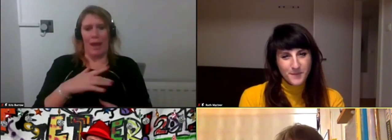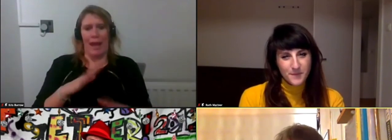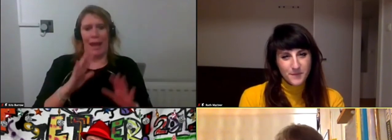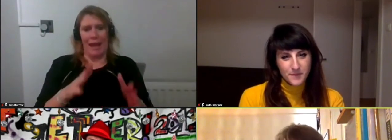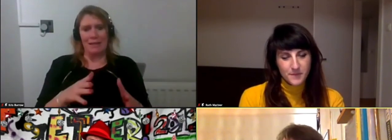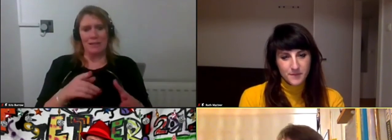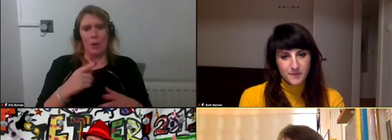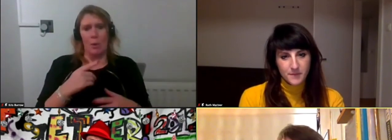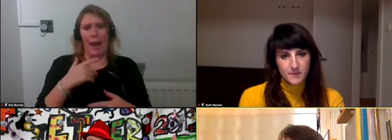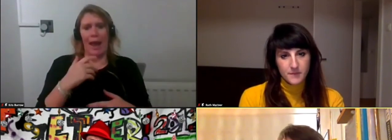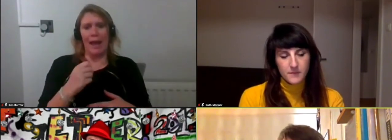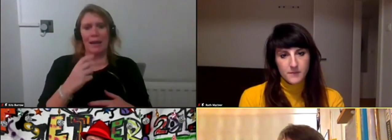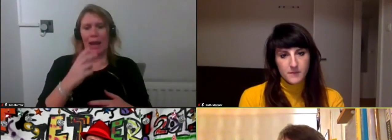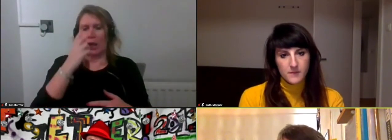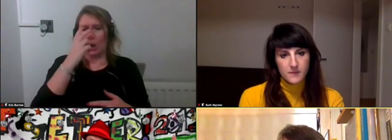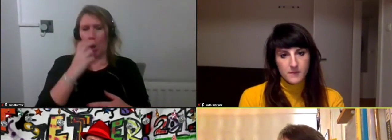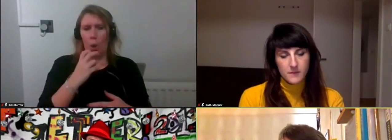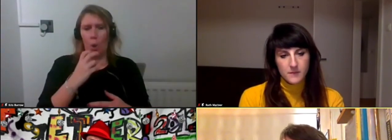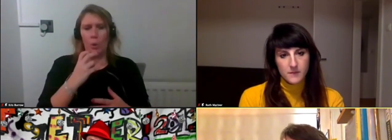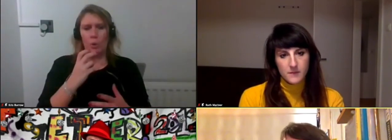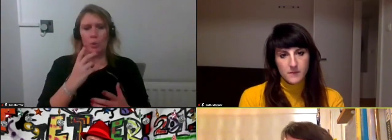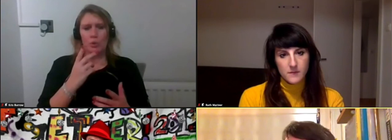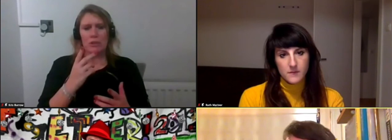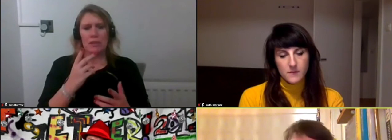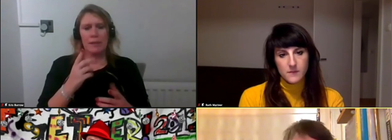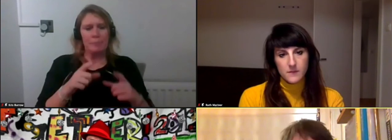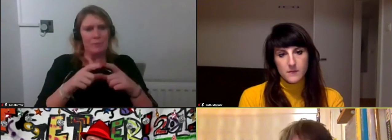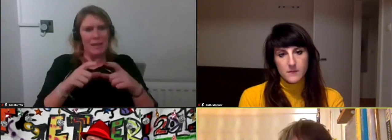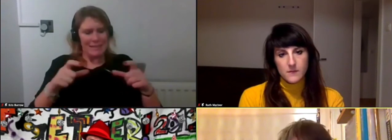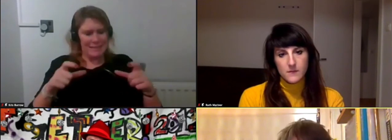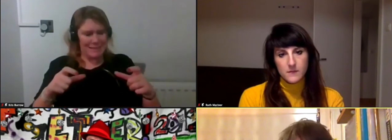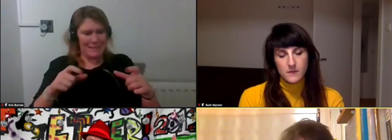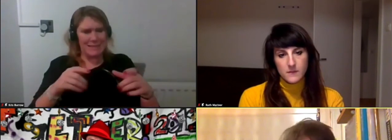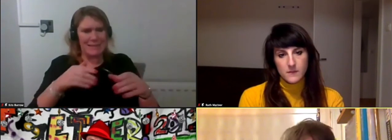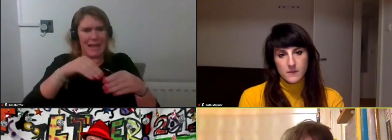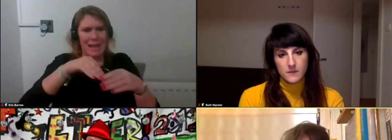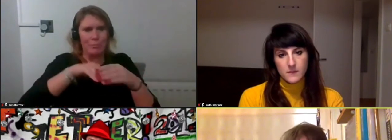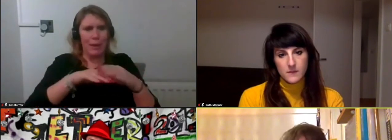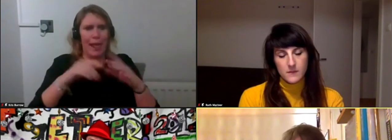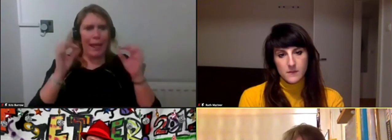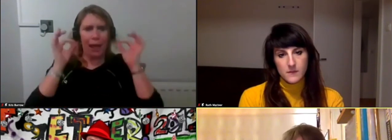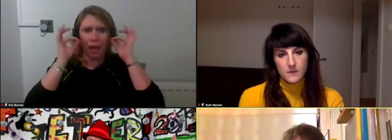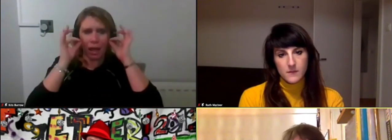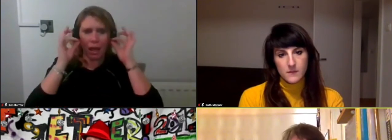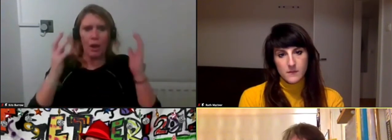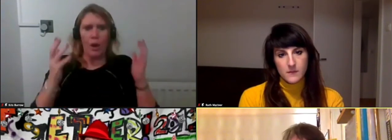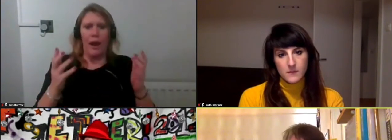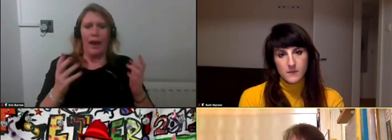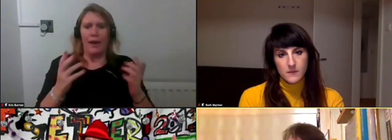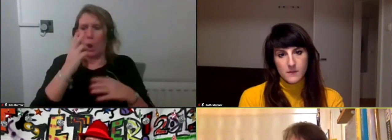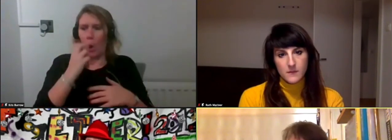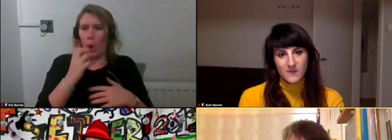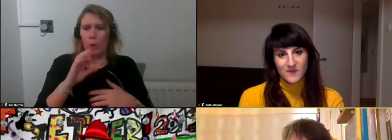walkman, I think I had a staple gun, and